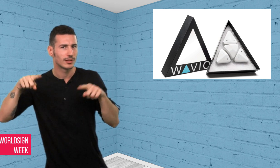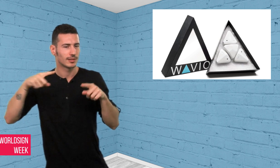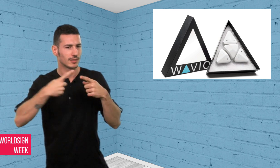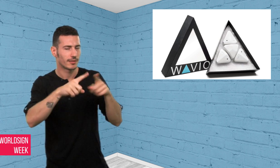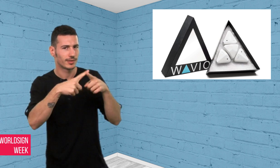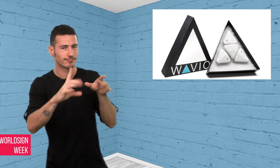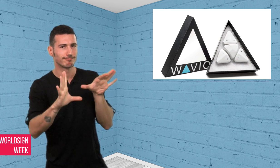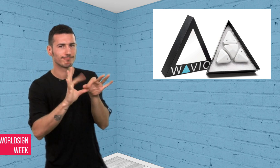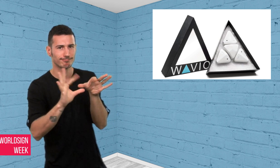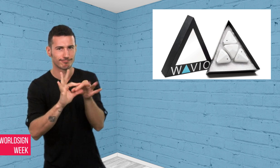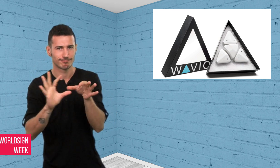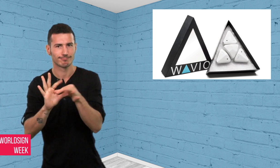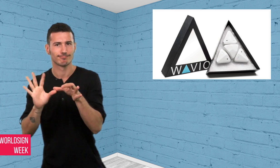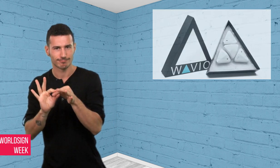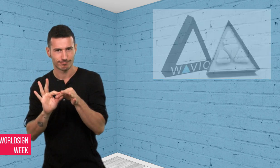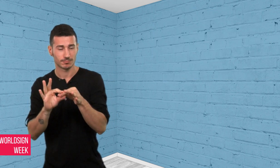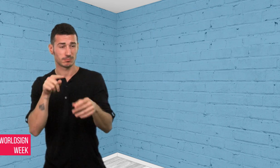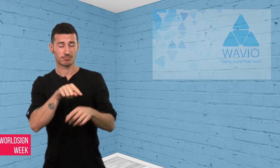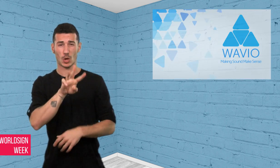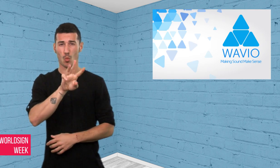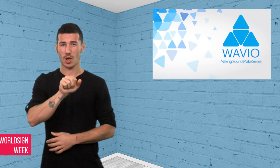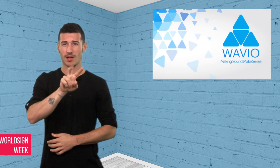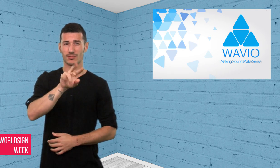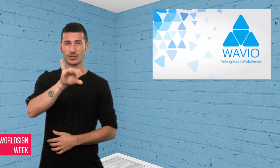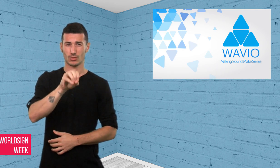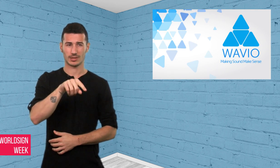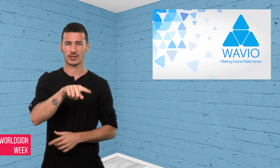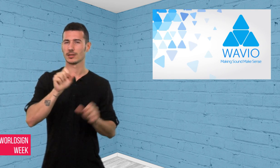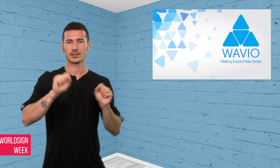customize the names of your sounds.